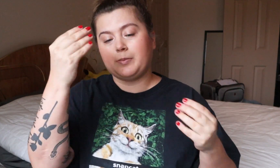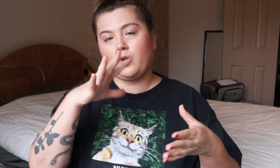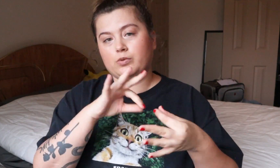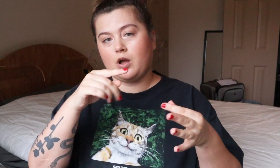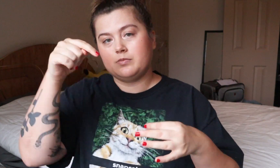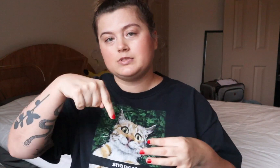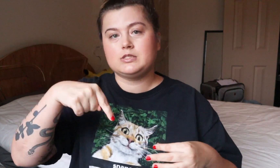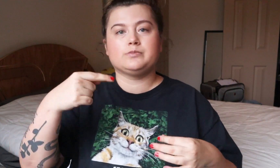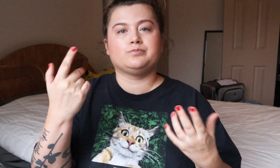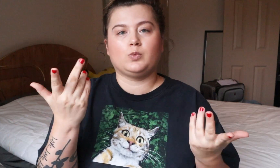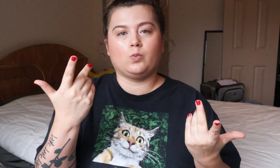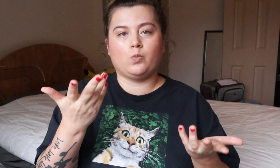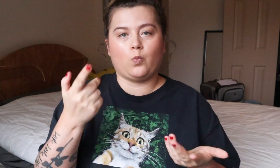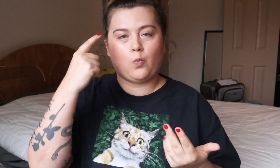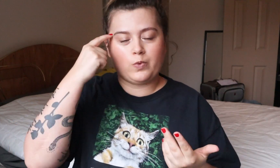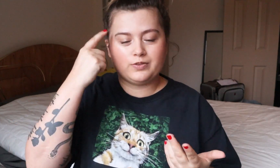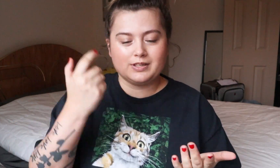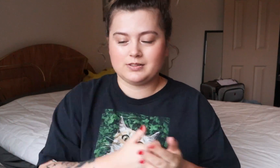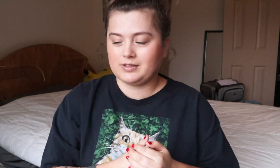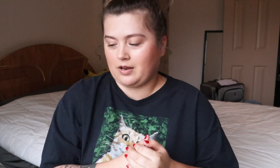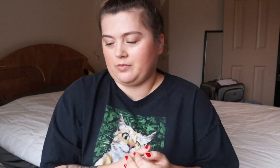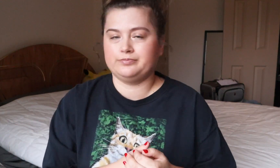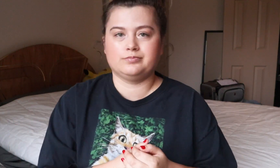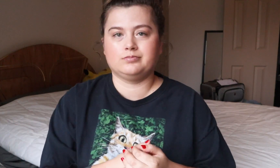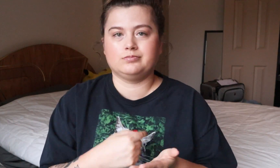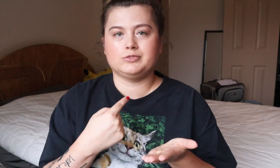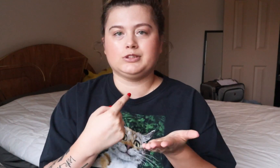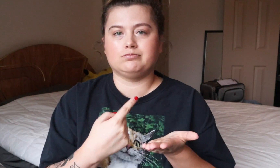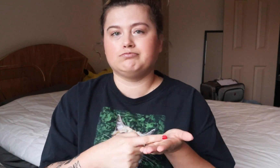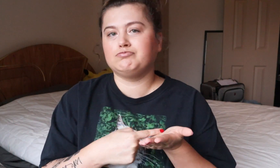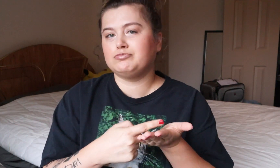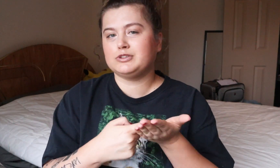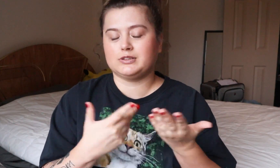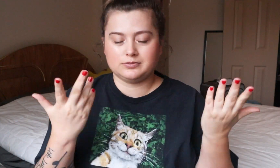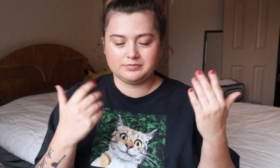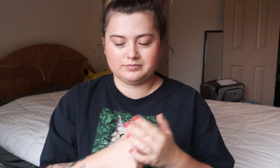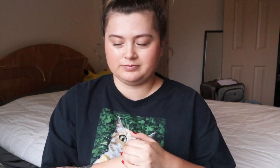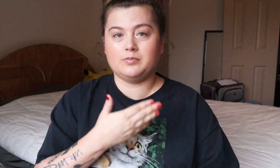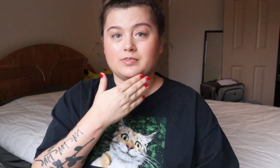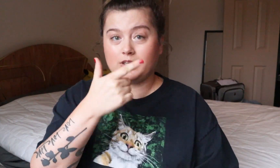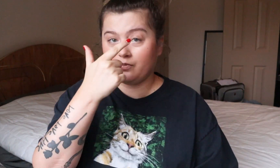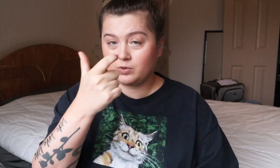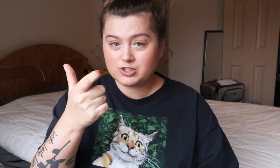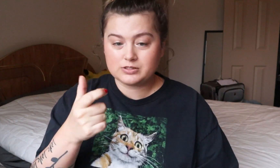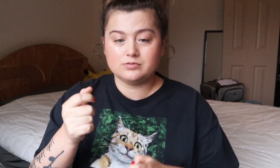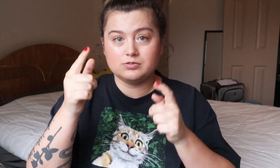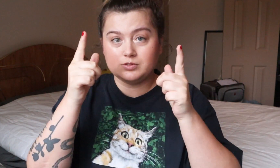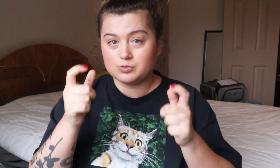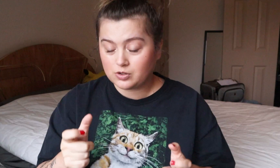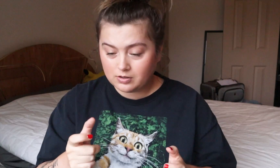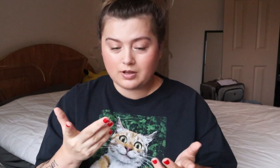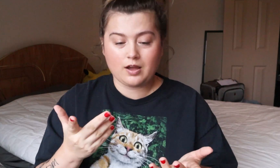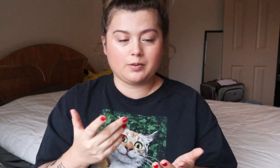Let me know your thoughts in the comments. Let's discuss. Thank you for watching. Subscribe if you haven't.